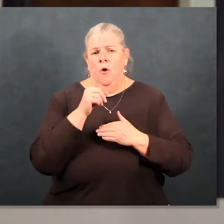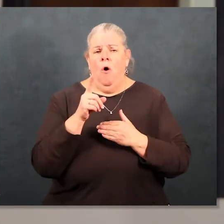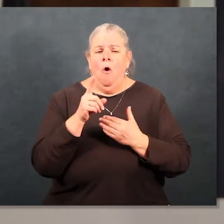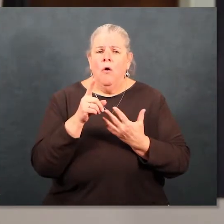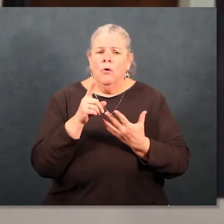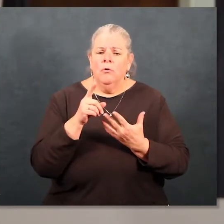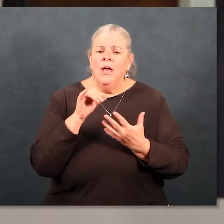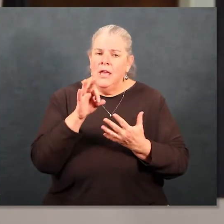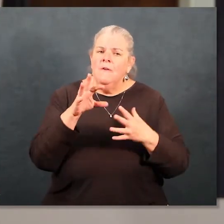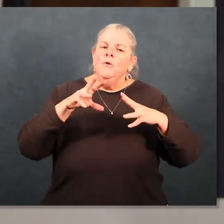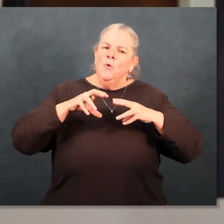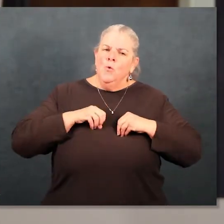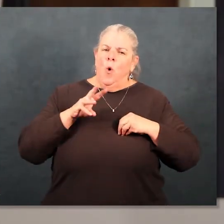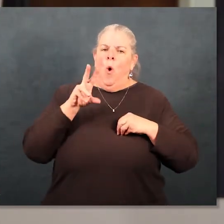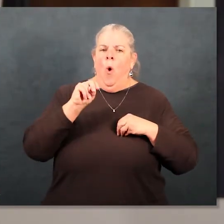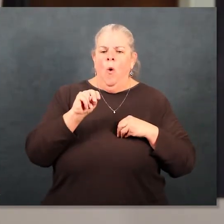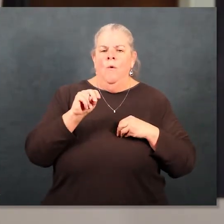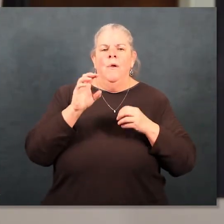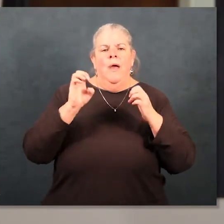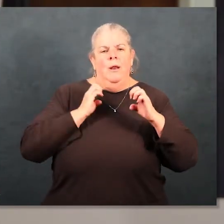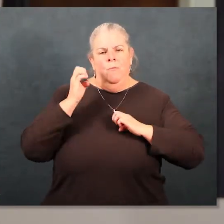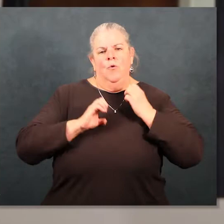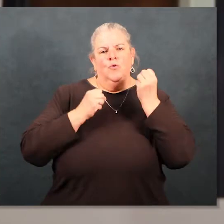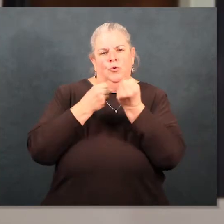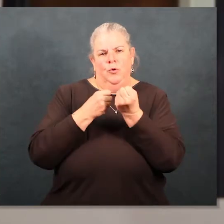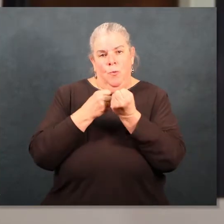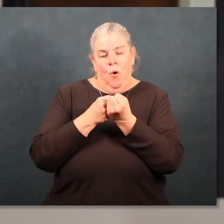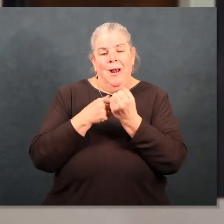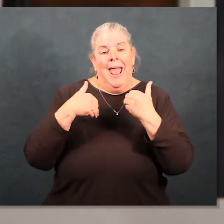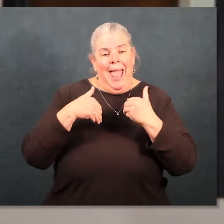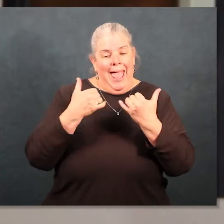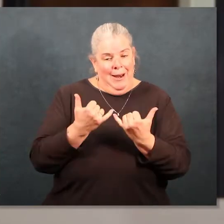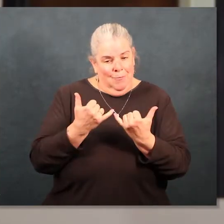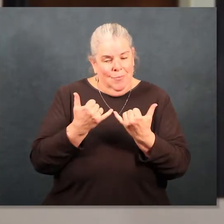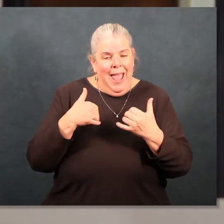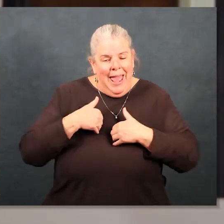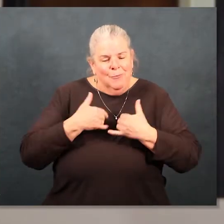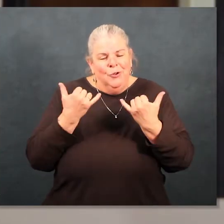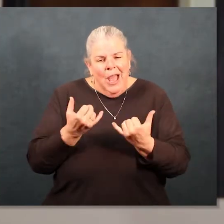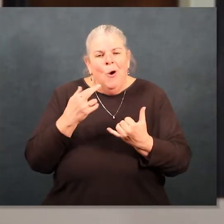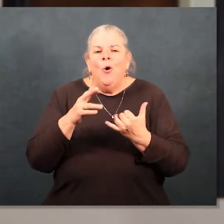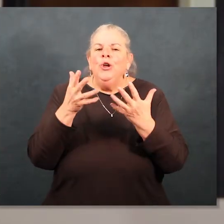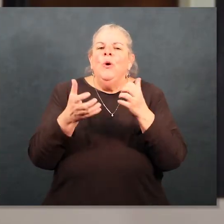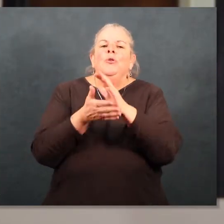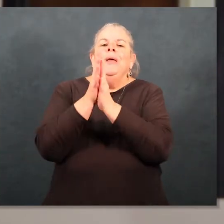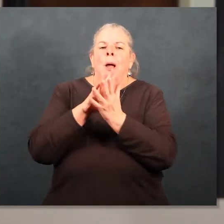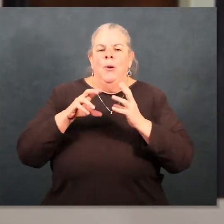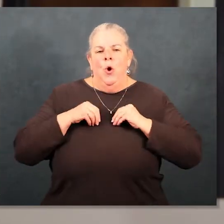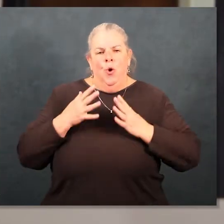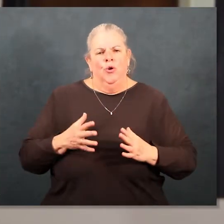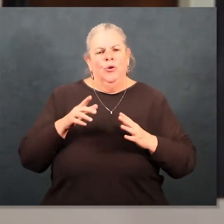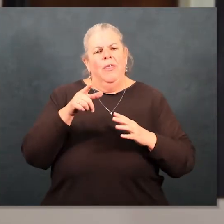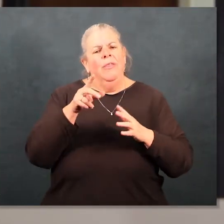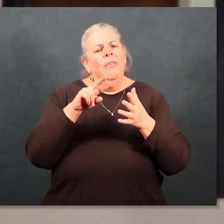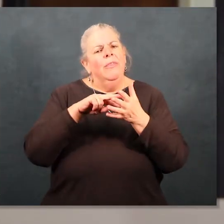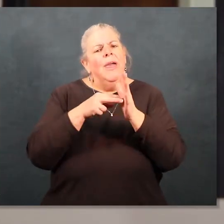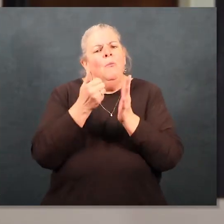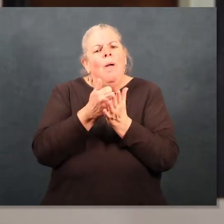If you own an emotional support animal or want to own one so that you can make informed choices about your animal